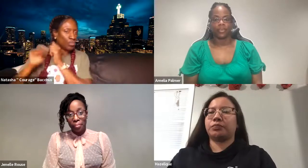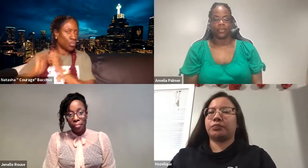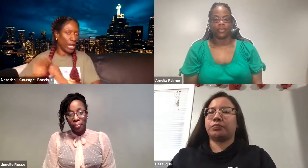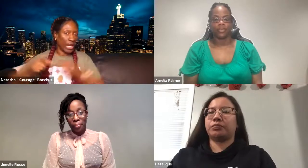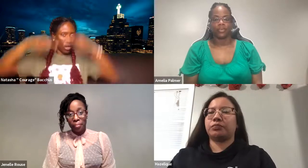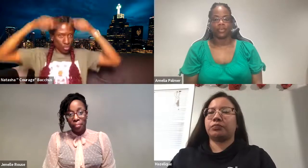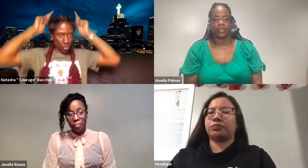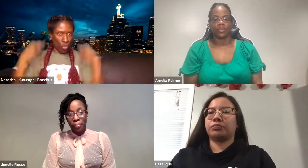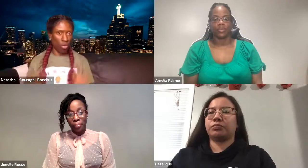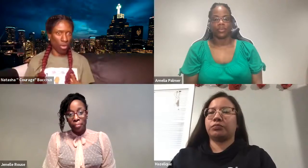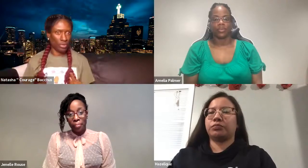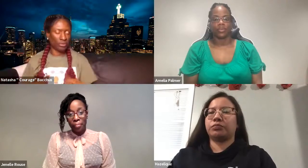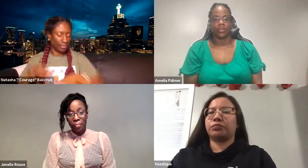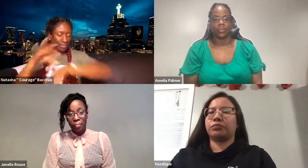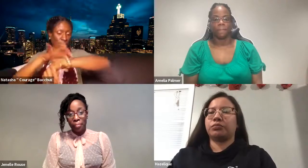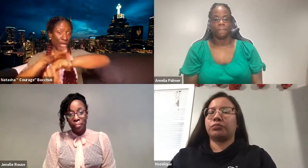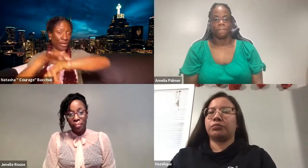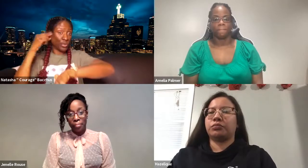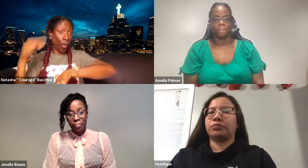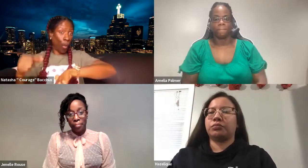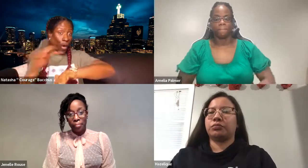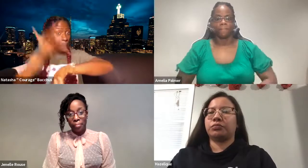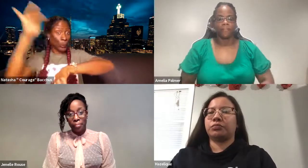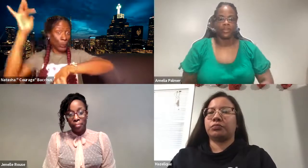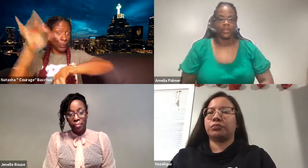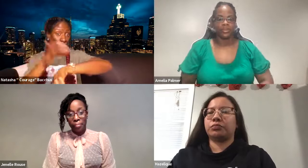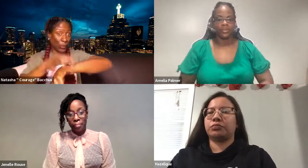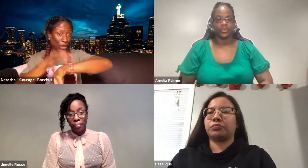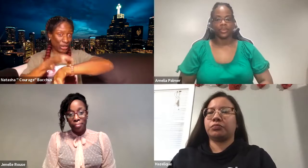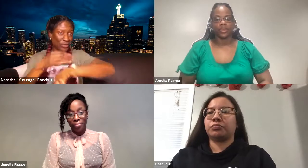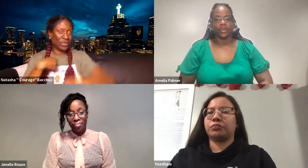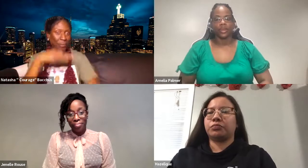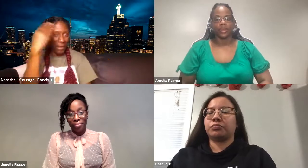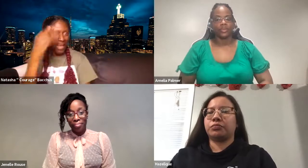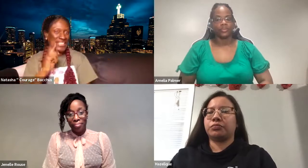it's an image of an indigenous woman with black hair that's braided